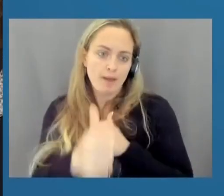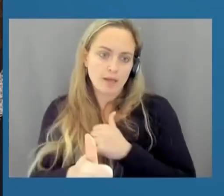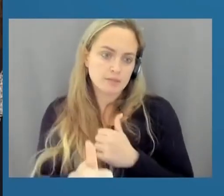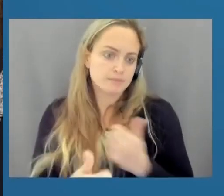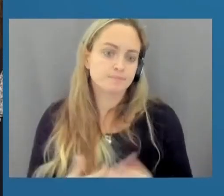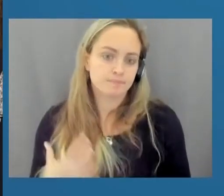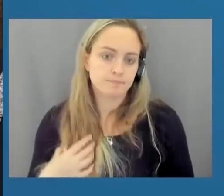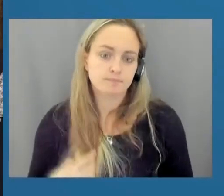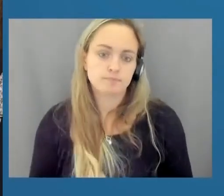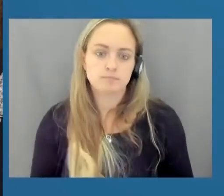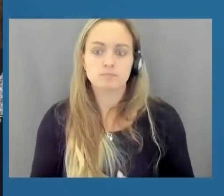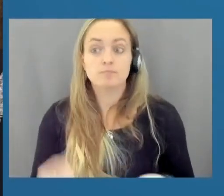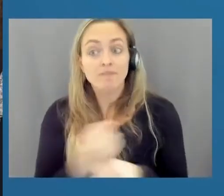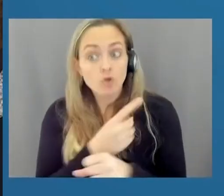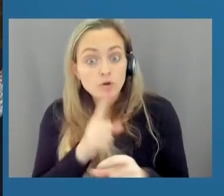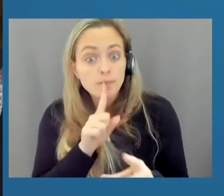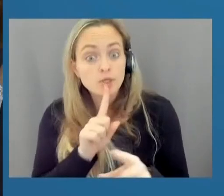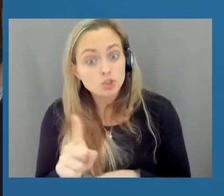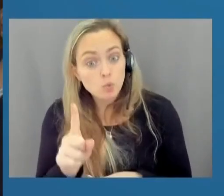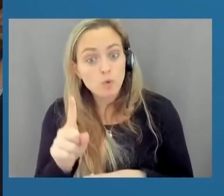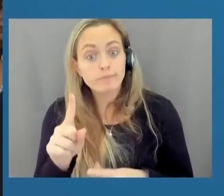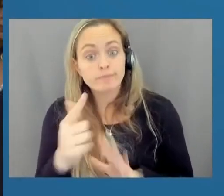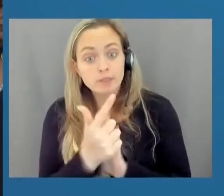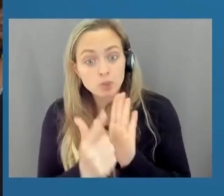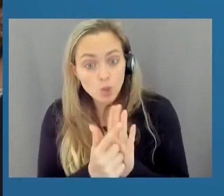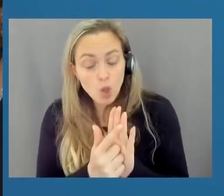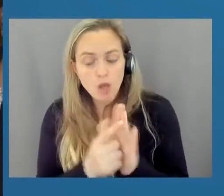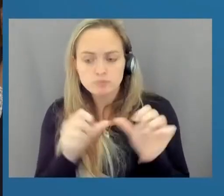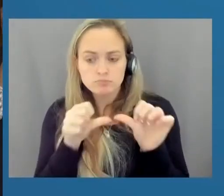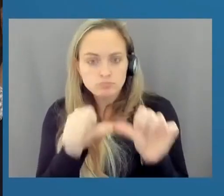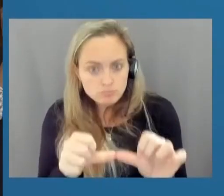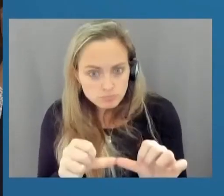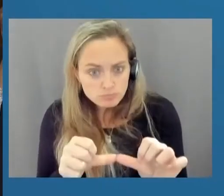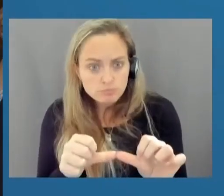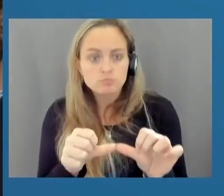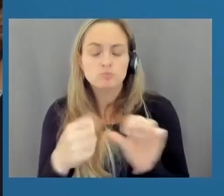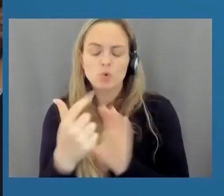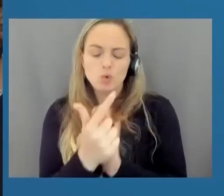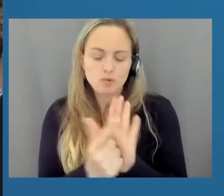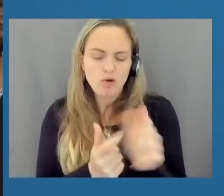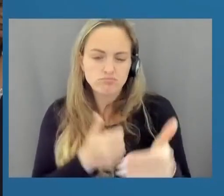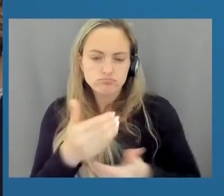who fought to ensure that these gun laws move forward through the legislative process, but let me be clear,